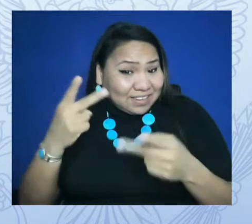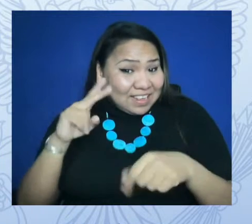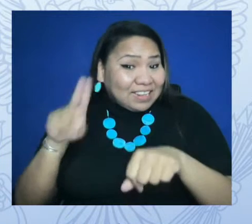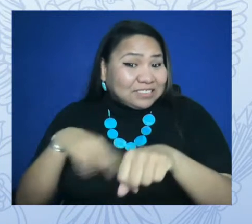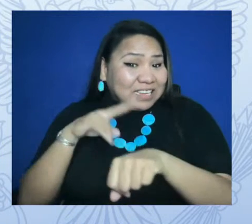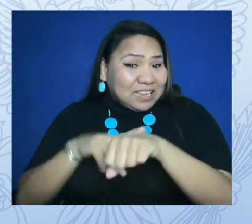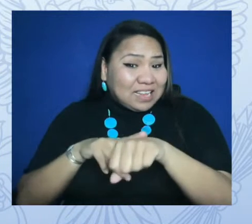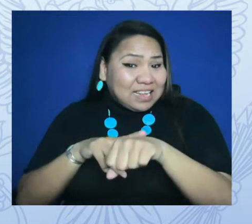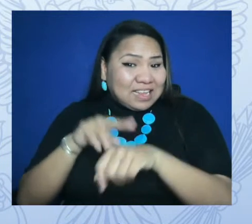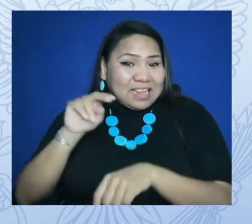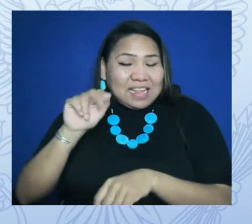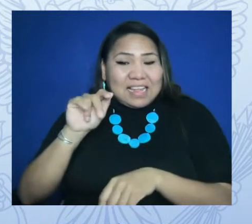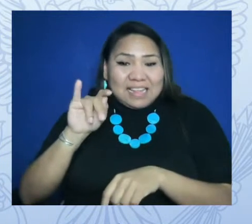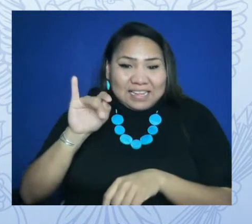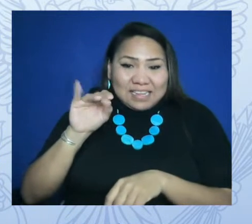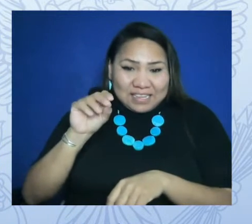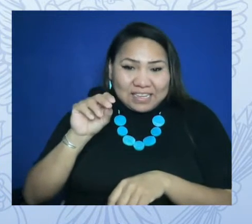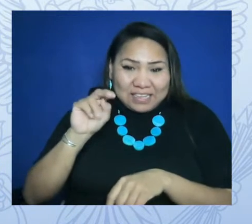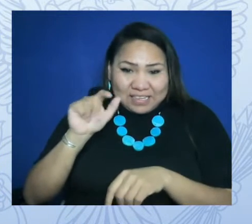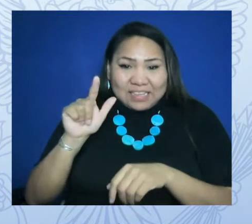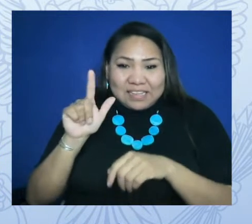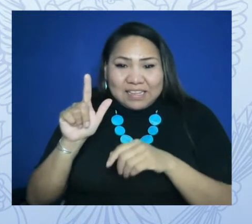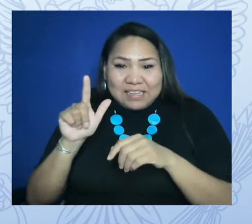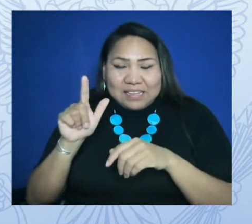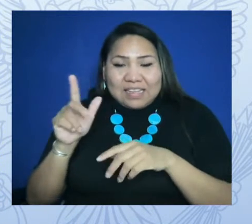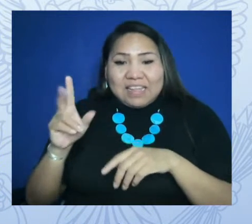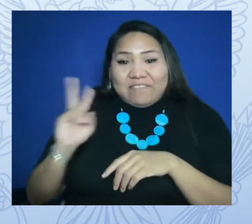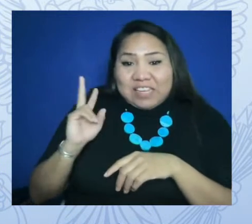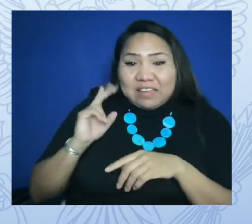you may hear a veterans song by the Black Lodge Singers.